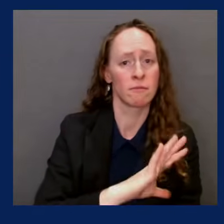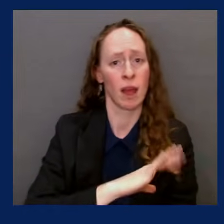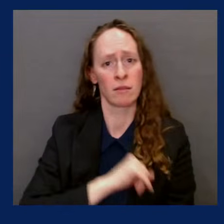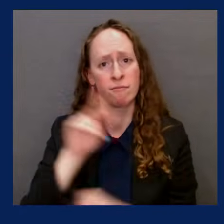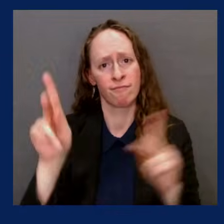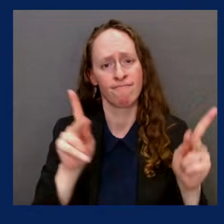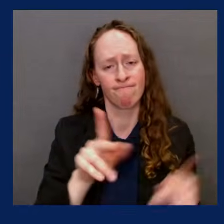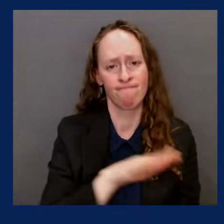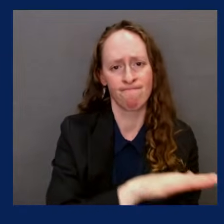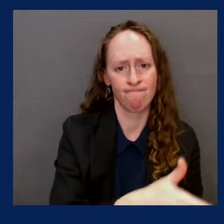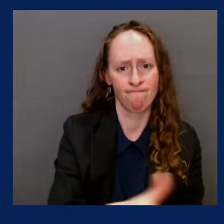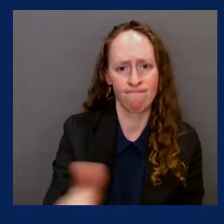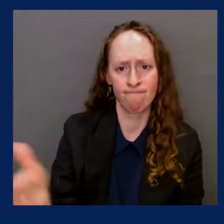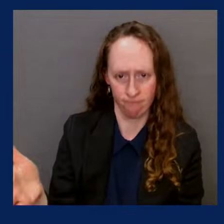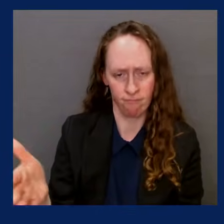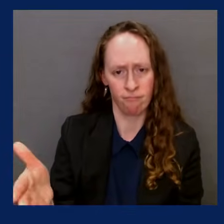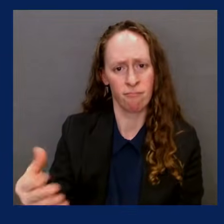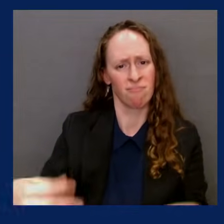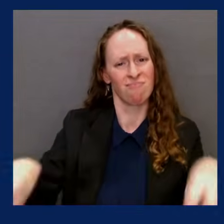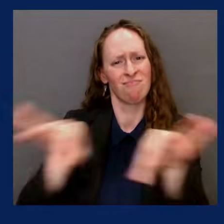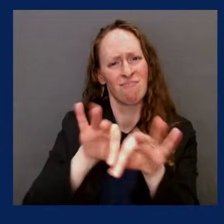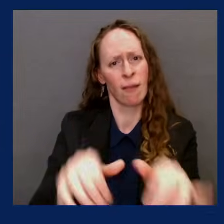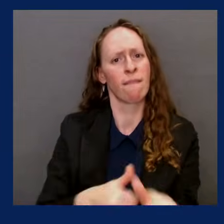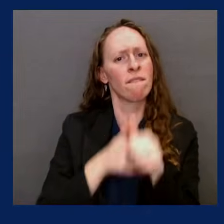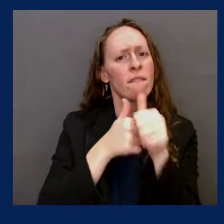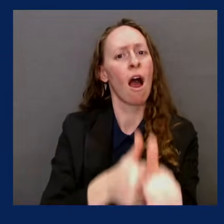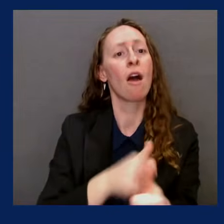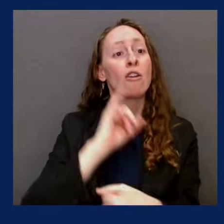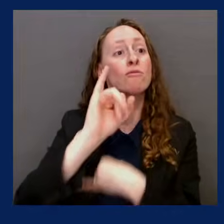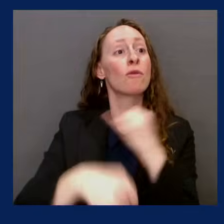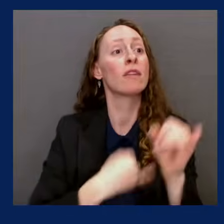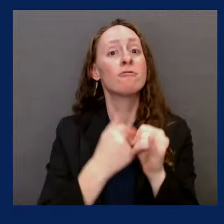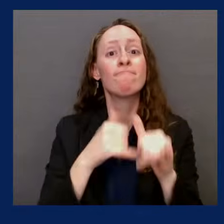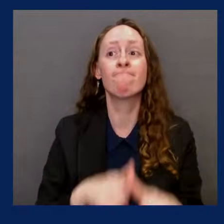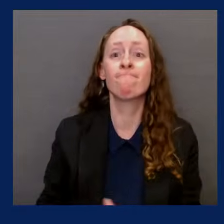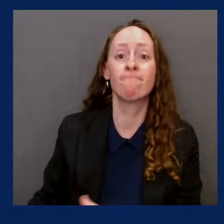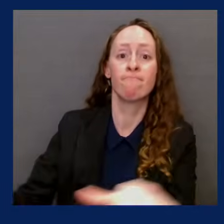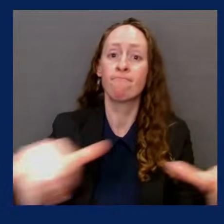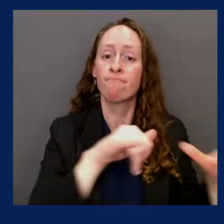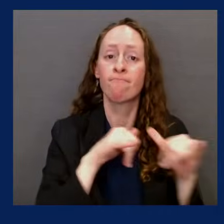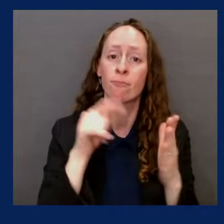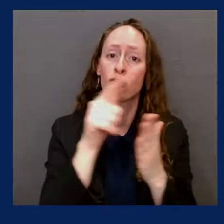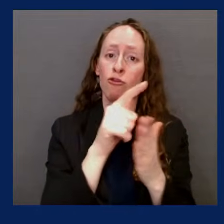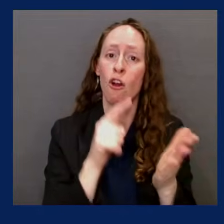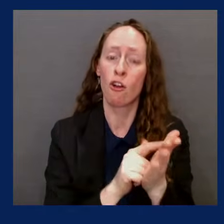And I commend the President for his leadership that he has shown and the example that he has set.